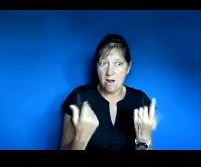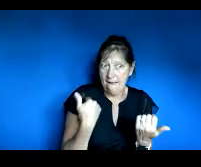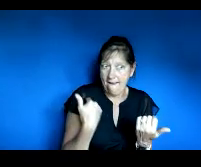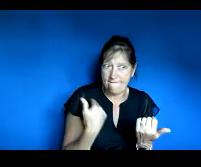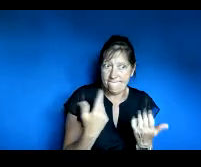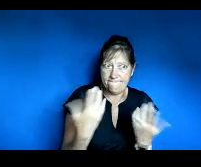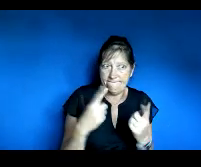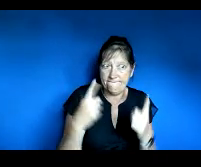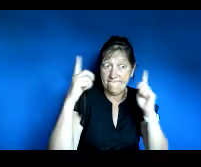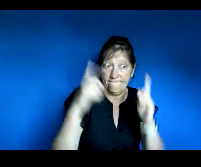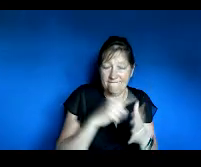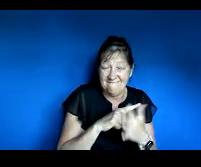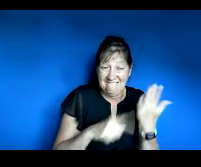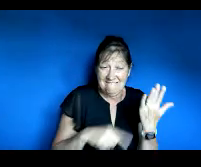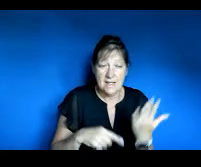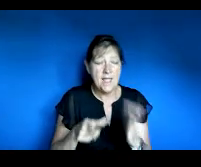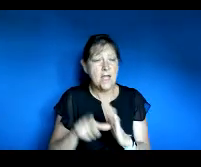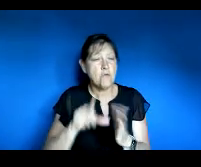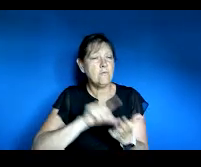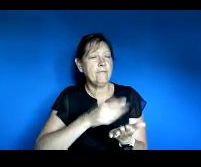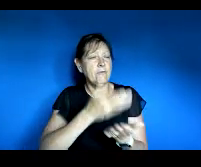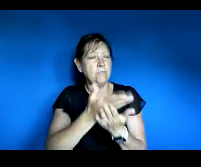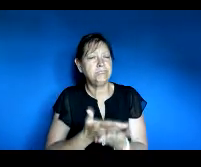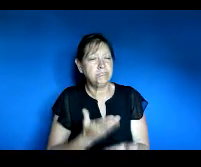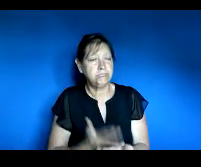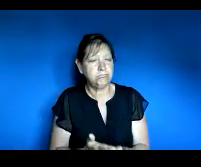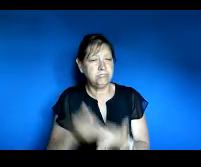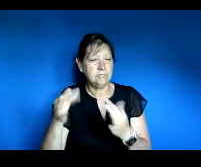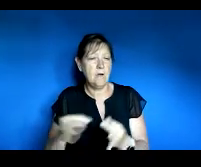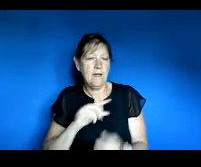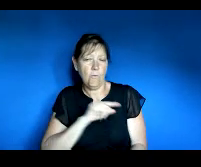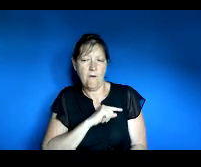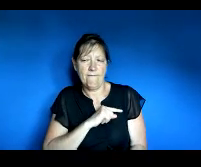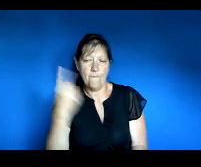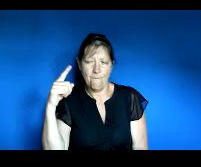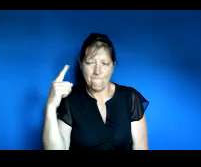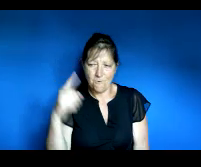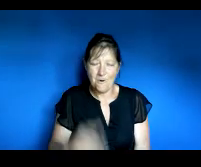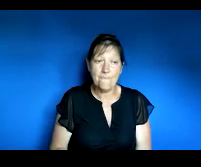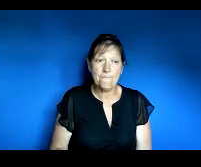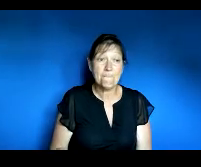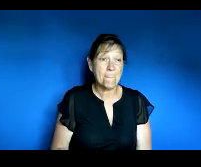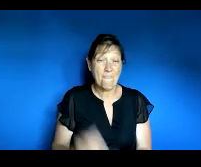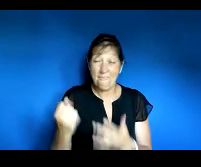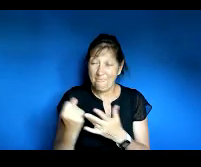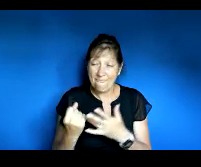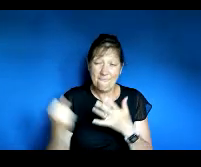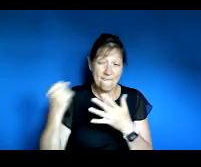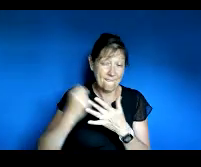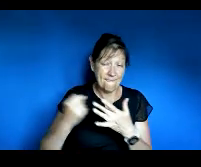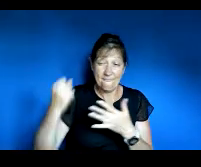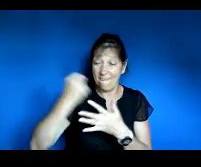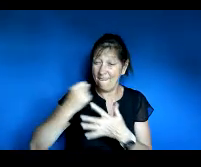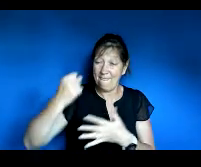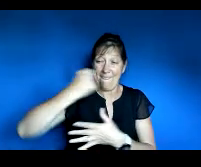and also review their documentation to determine what they're eligible for. And then throughout their time at UVM, then their accessibility specialist